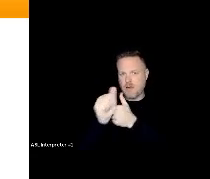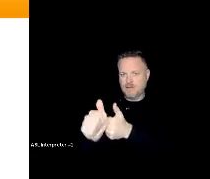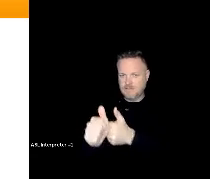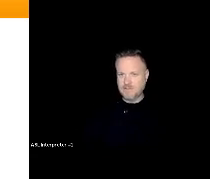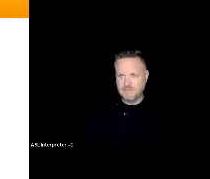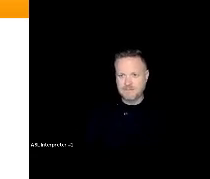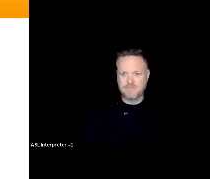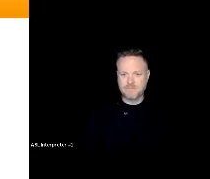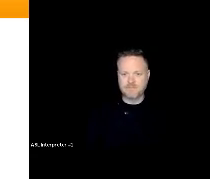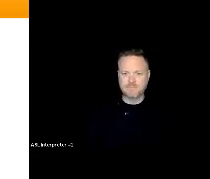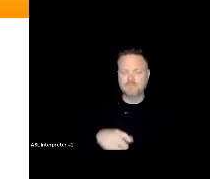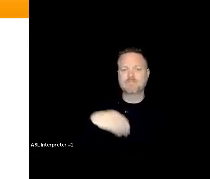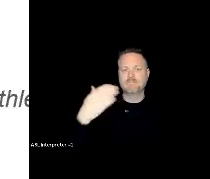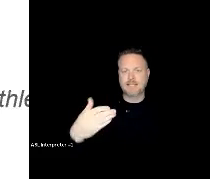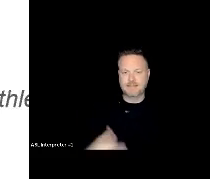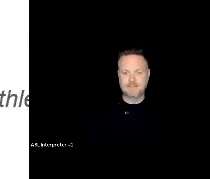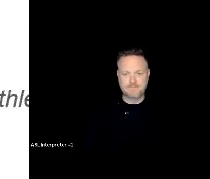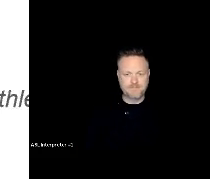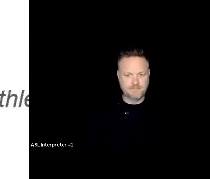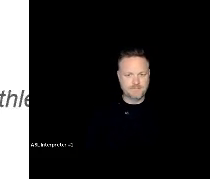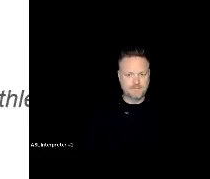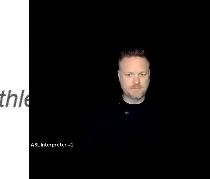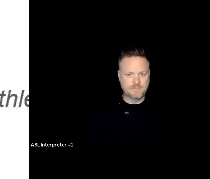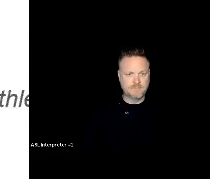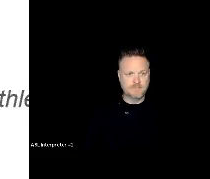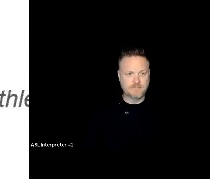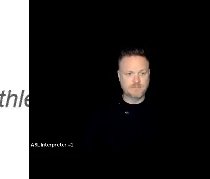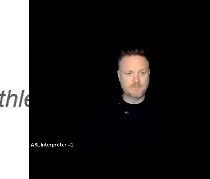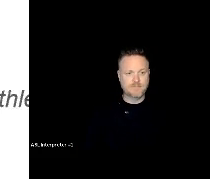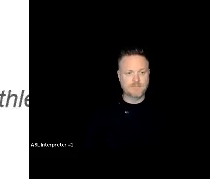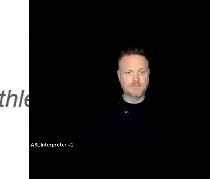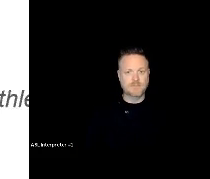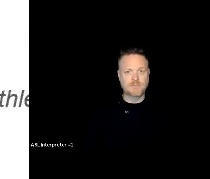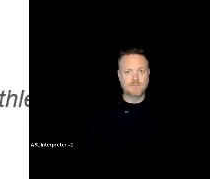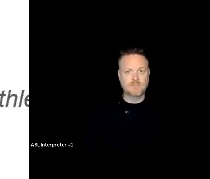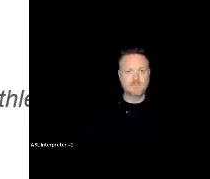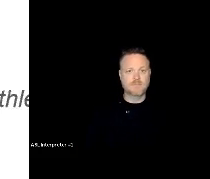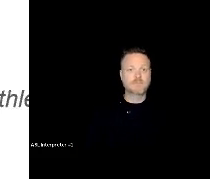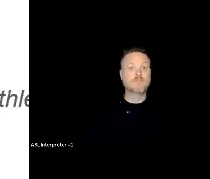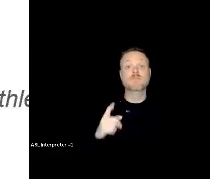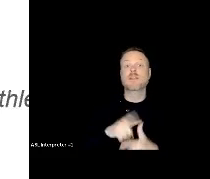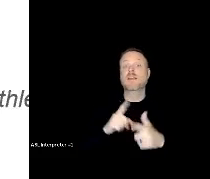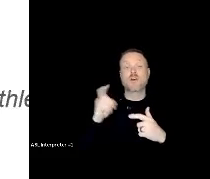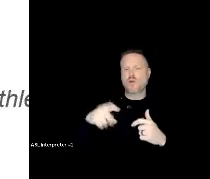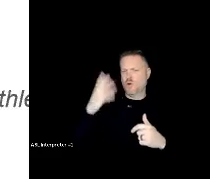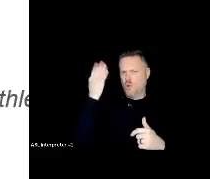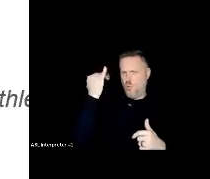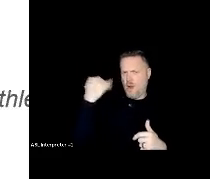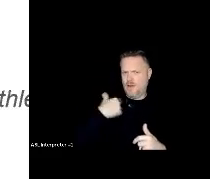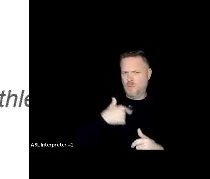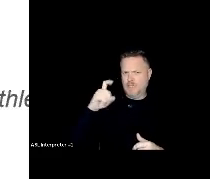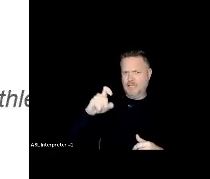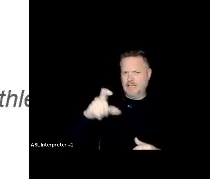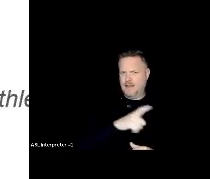Let's go to the next slide. The question becomes, why do we need legislation? Max's law,